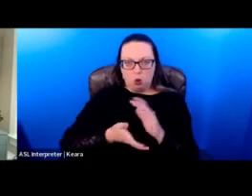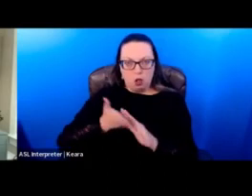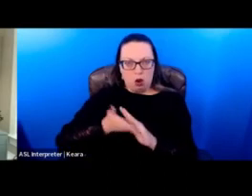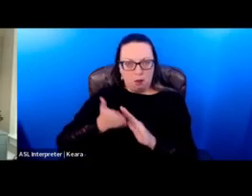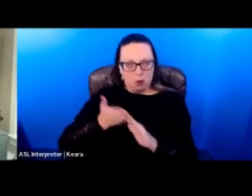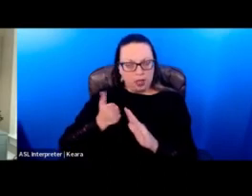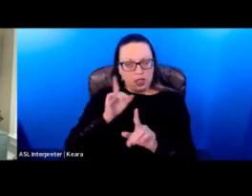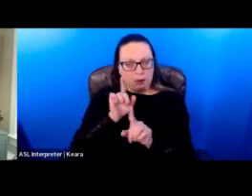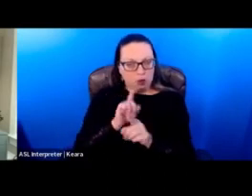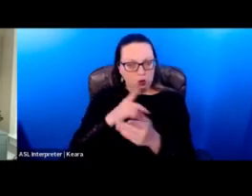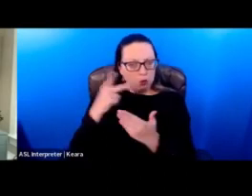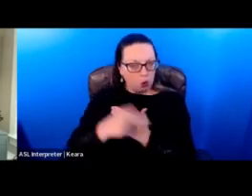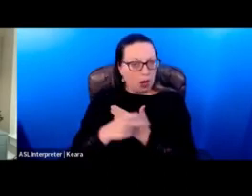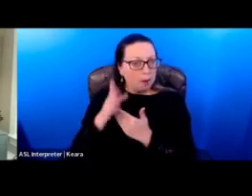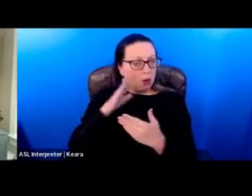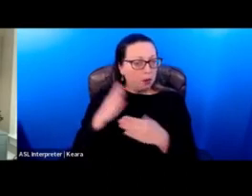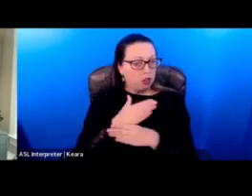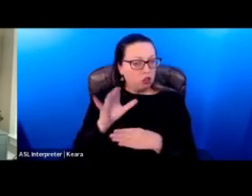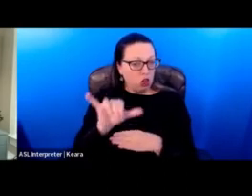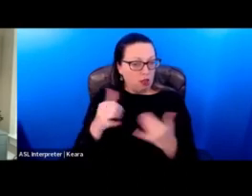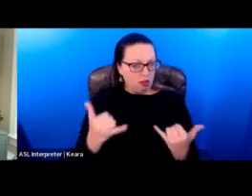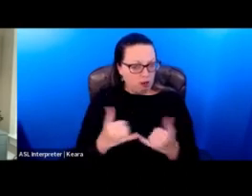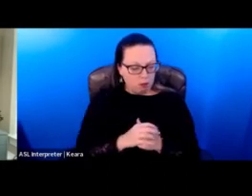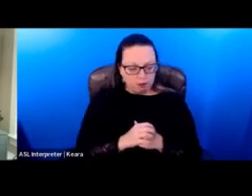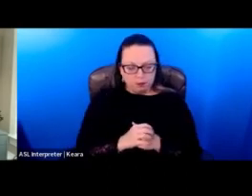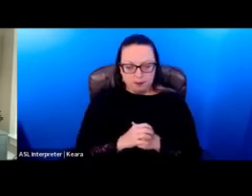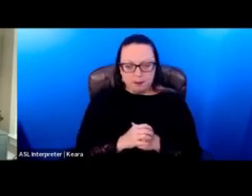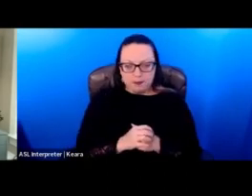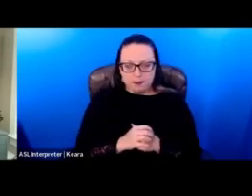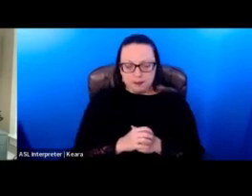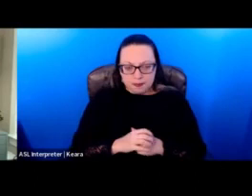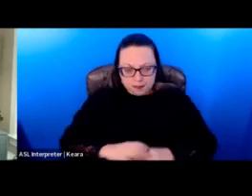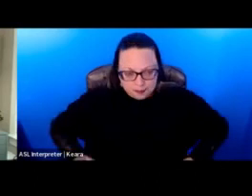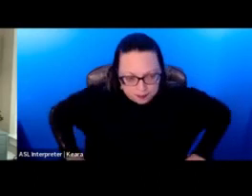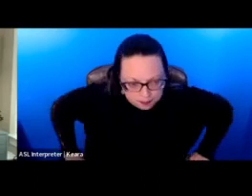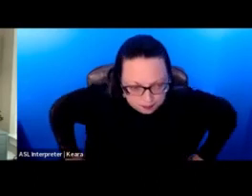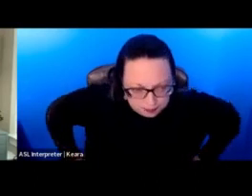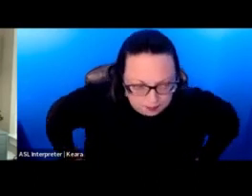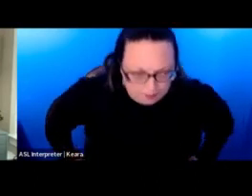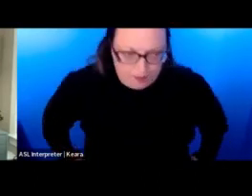some what I learned from that with Next slide. That when being